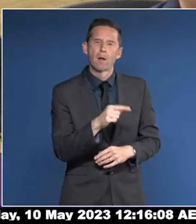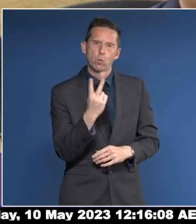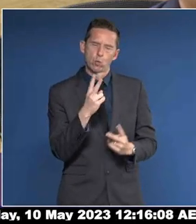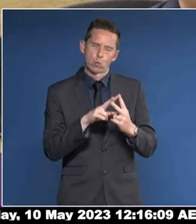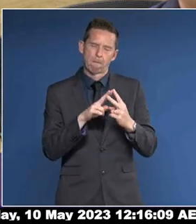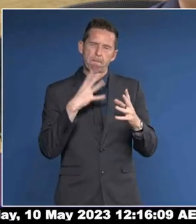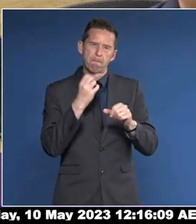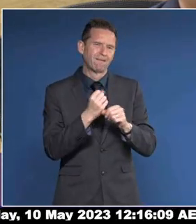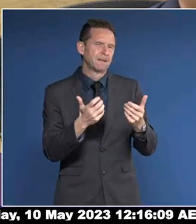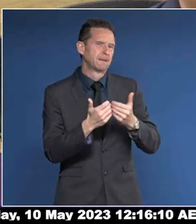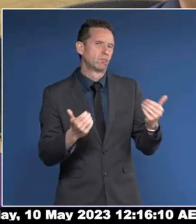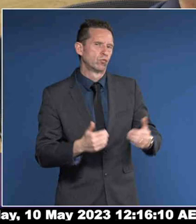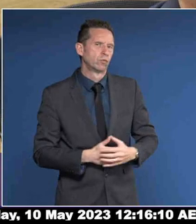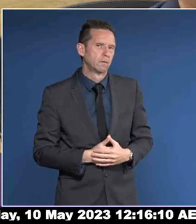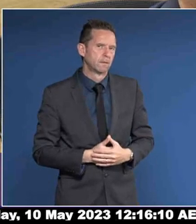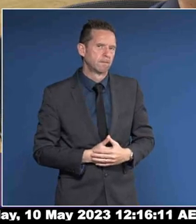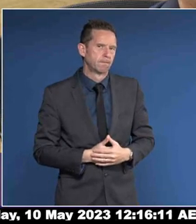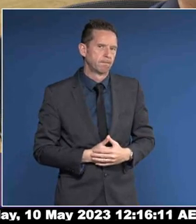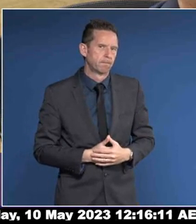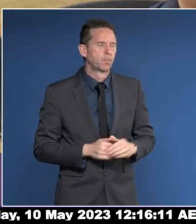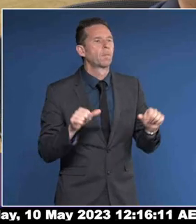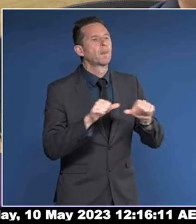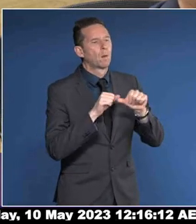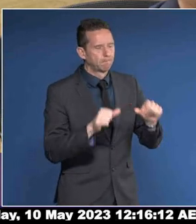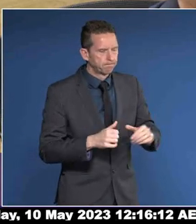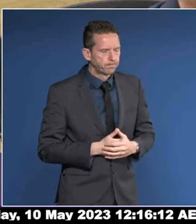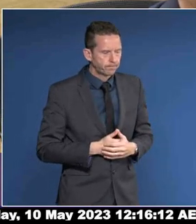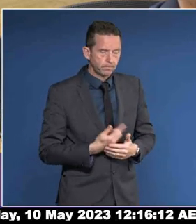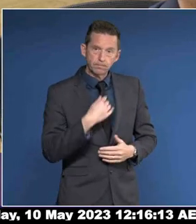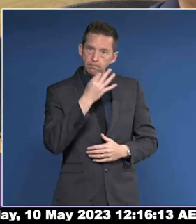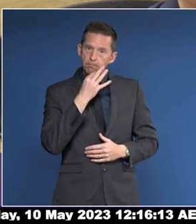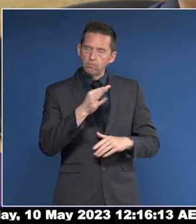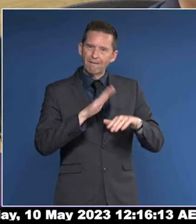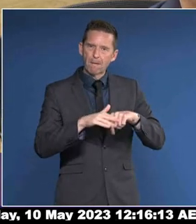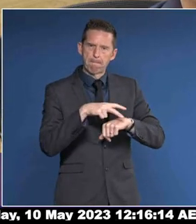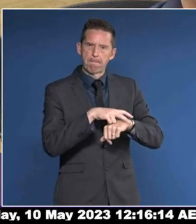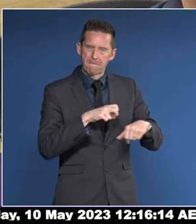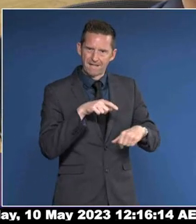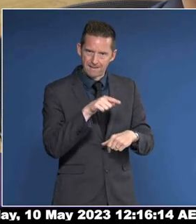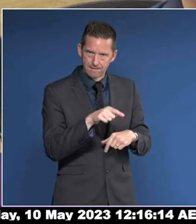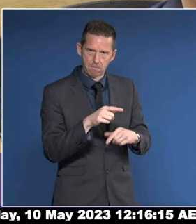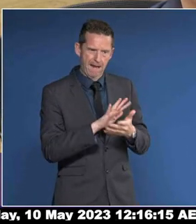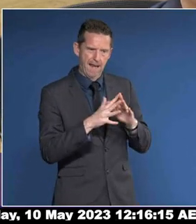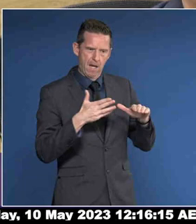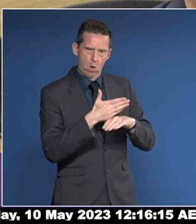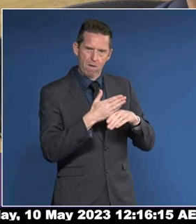Can I ask you then about the police function in relation to section 364 of